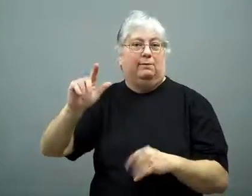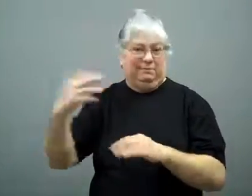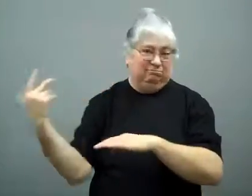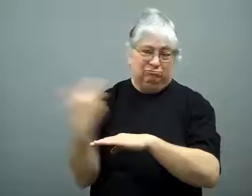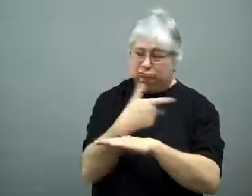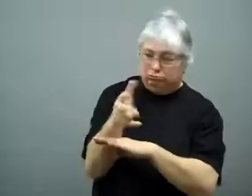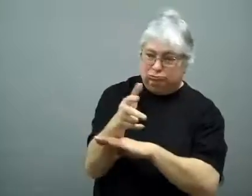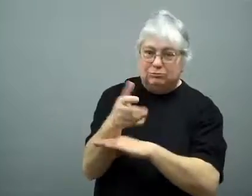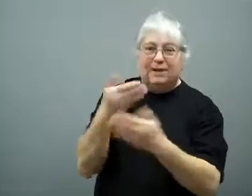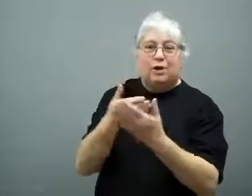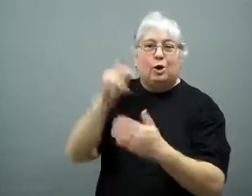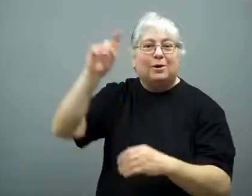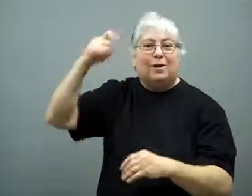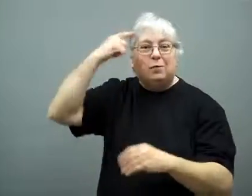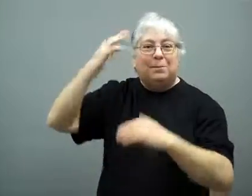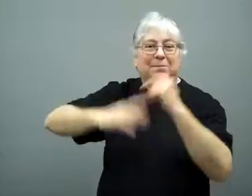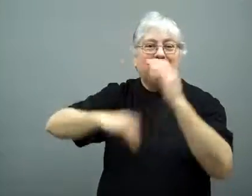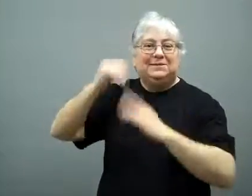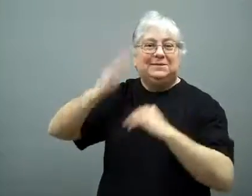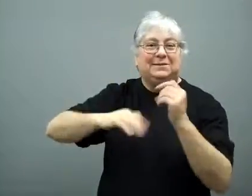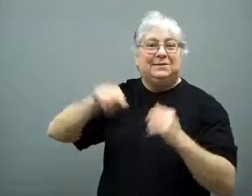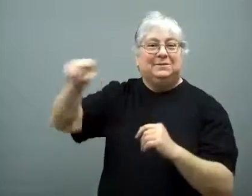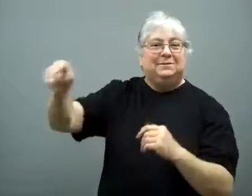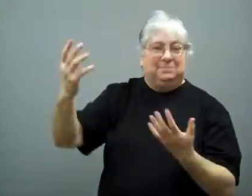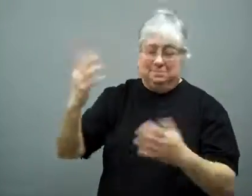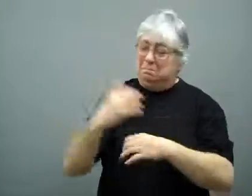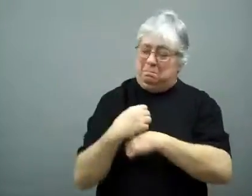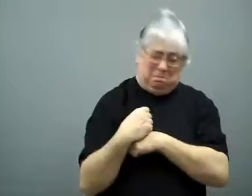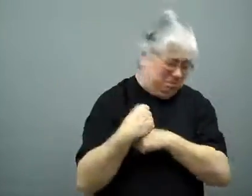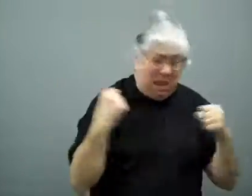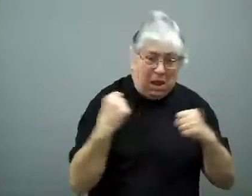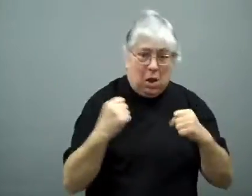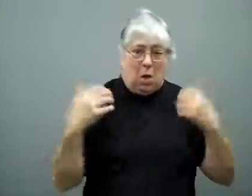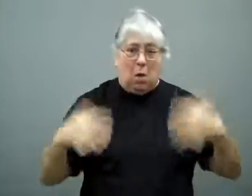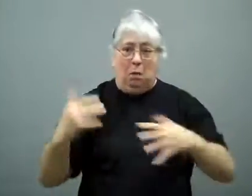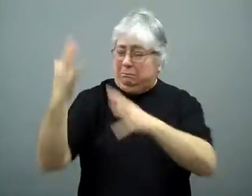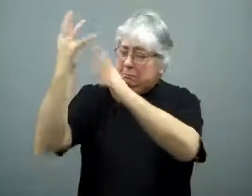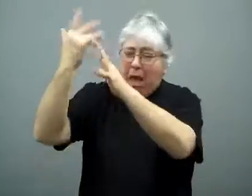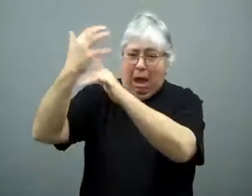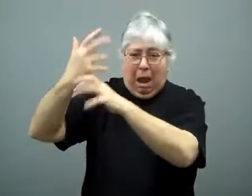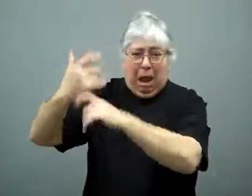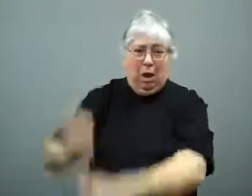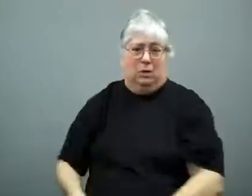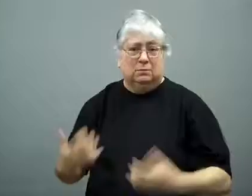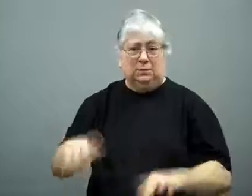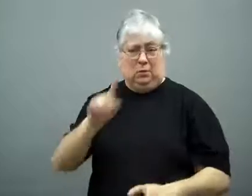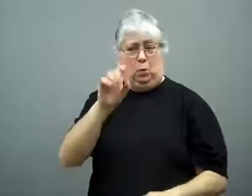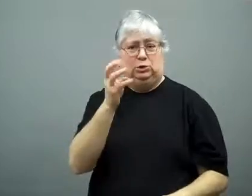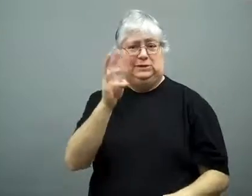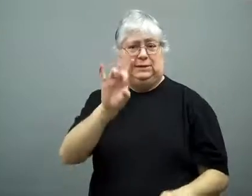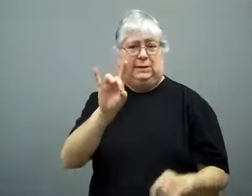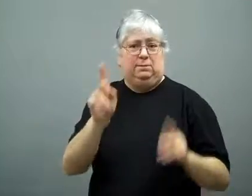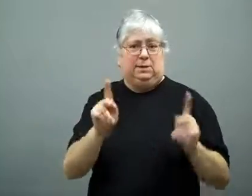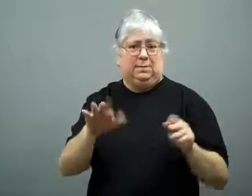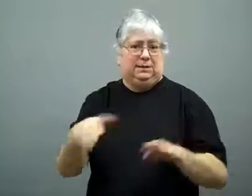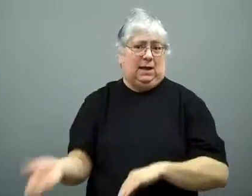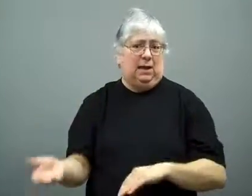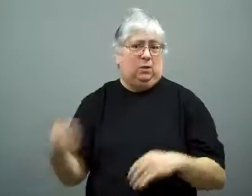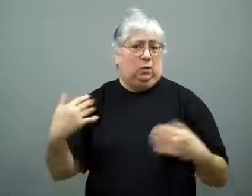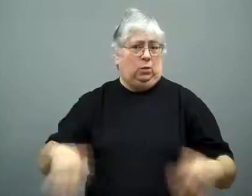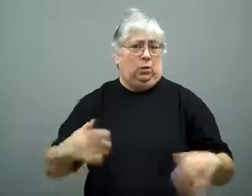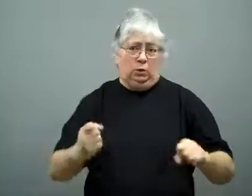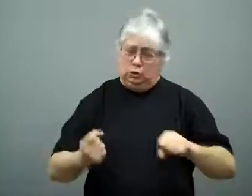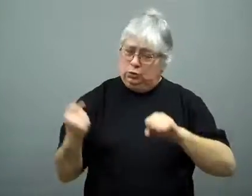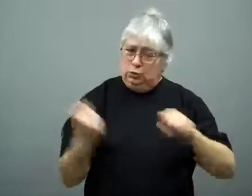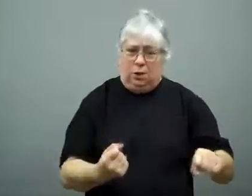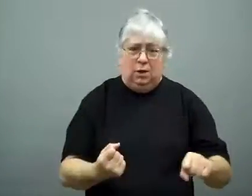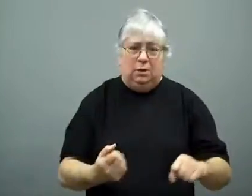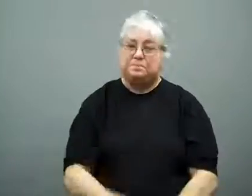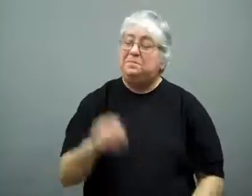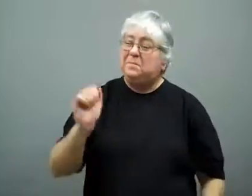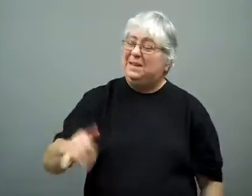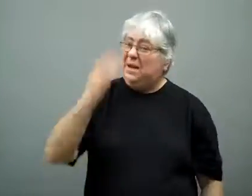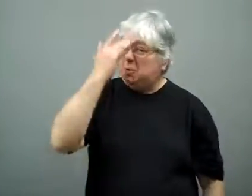He parked near a government building.